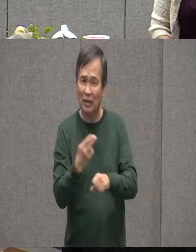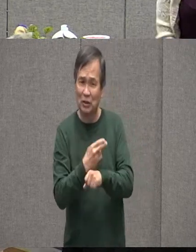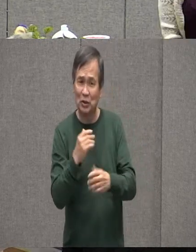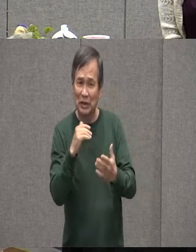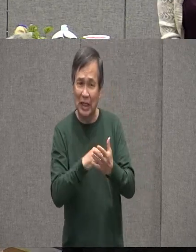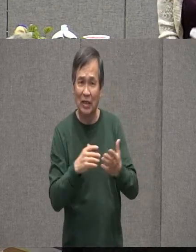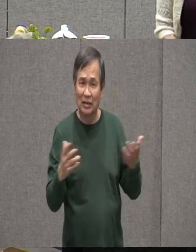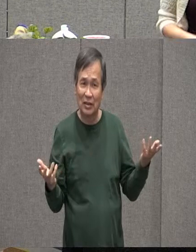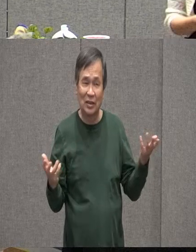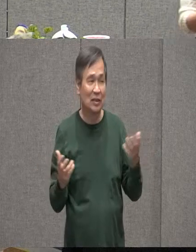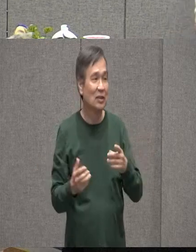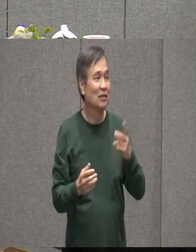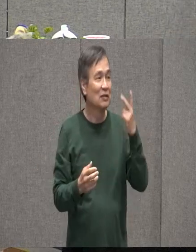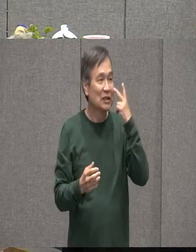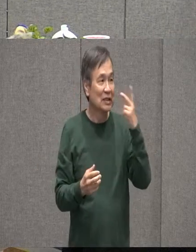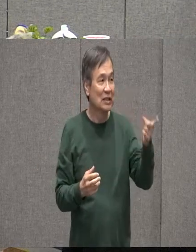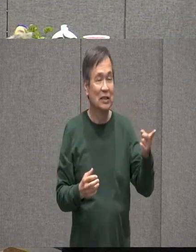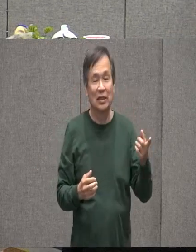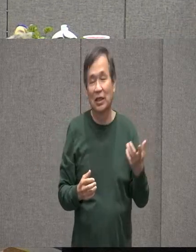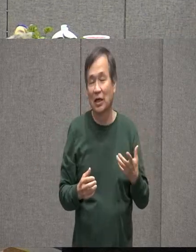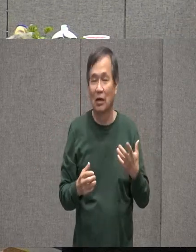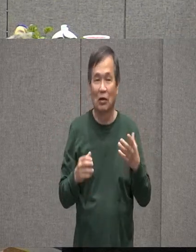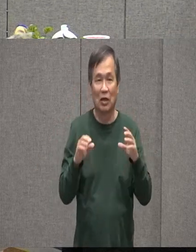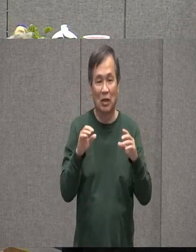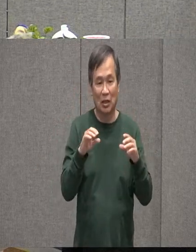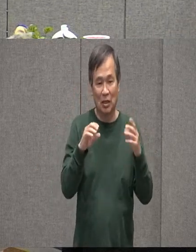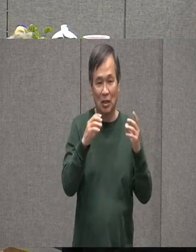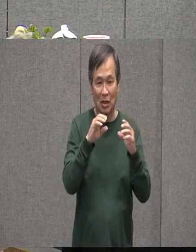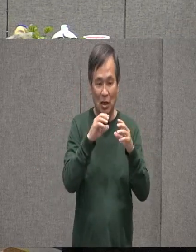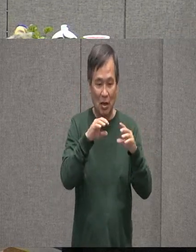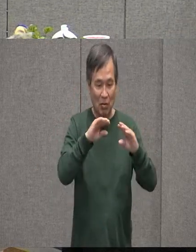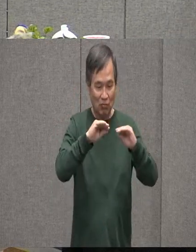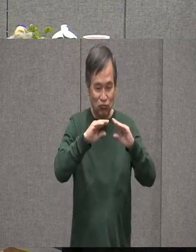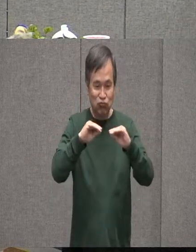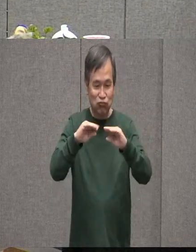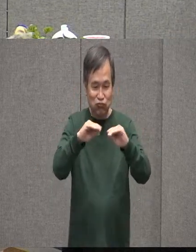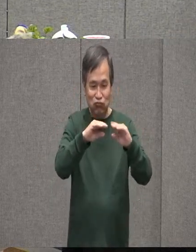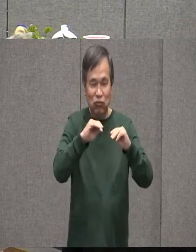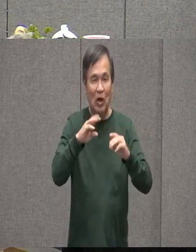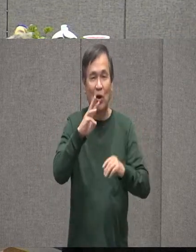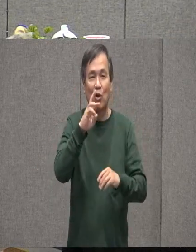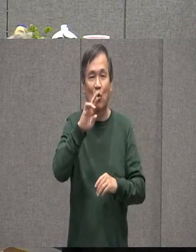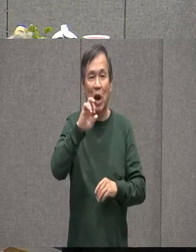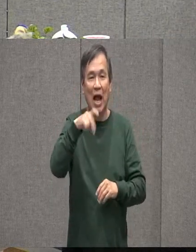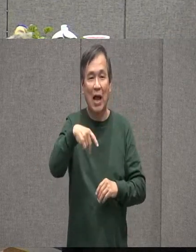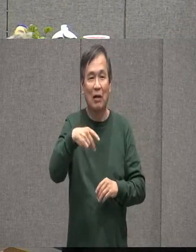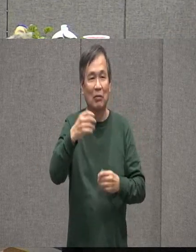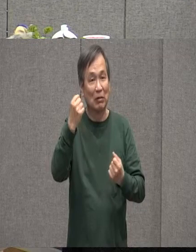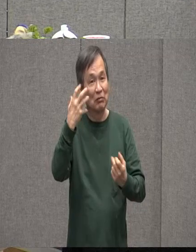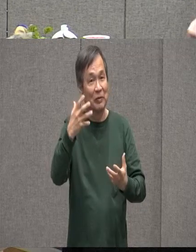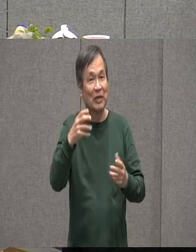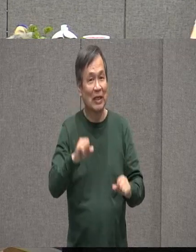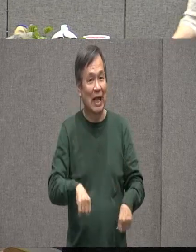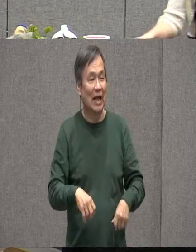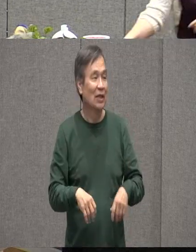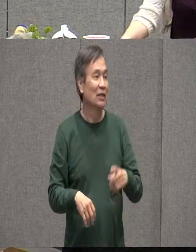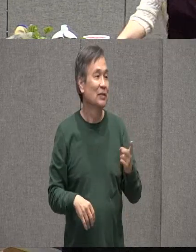If you ever come across bubble wrap, I mean, there's a million things you can do with bubble wrap. I would hang onto that one always.